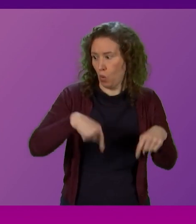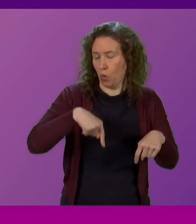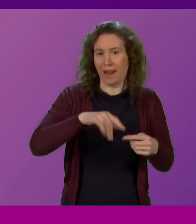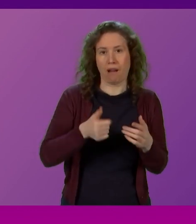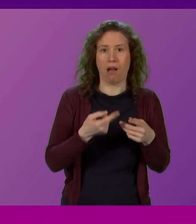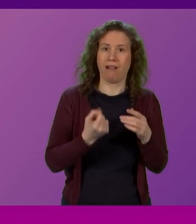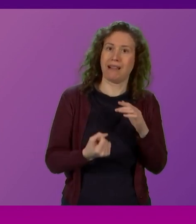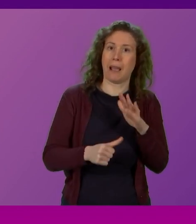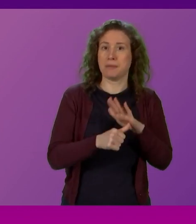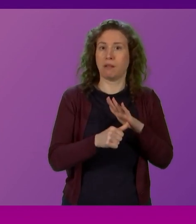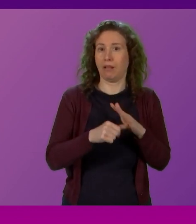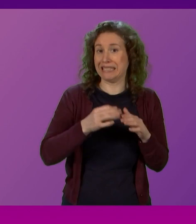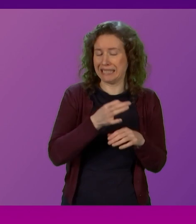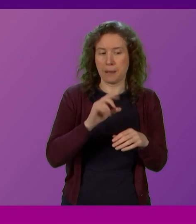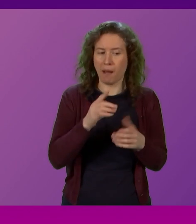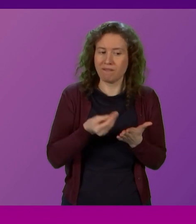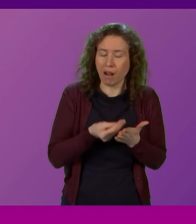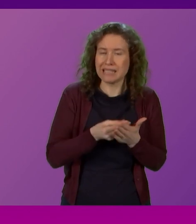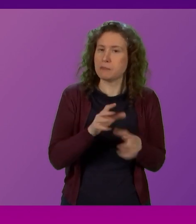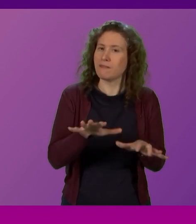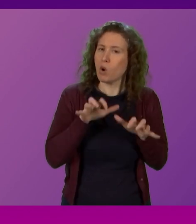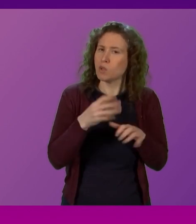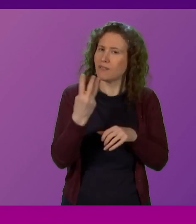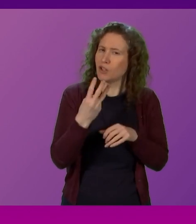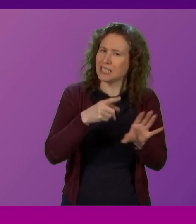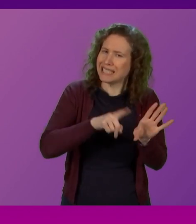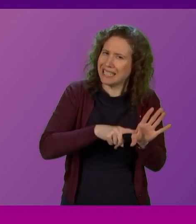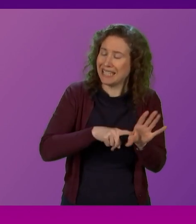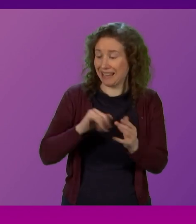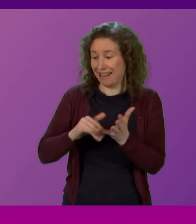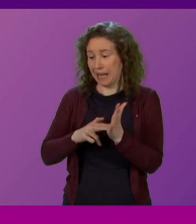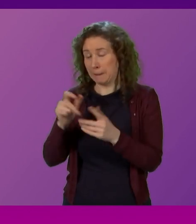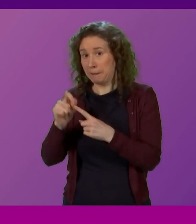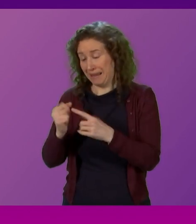With funding frozen for 13 years and the Scottish National Party’s cap on Scottish students,